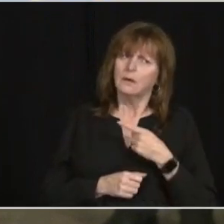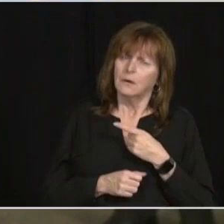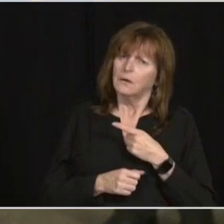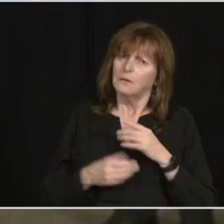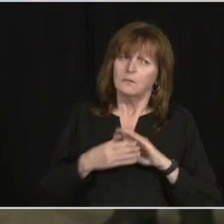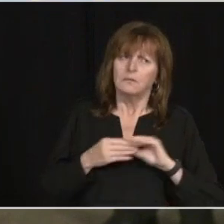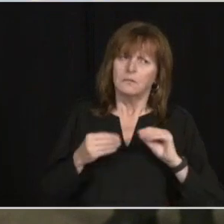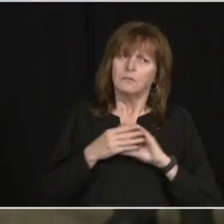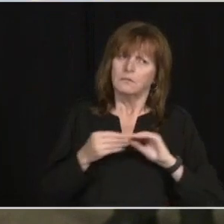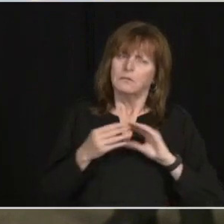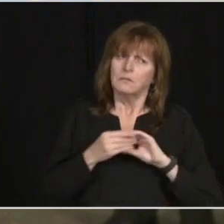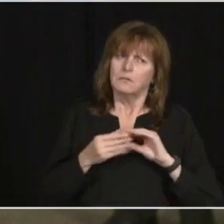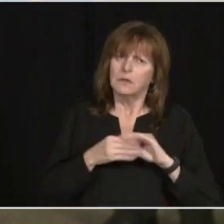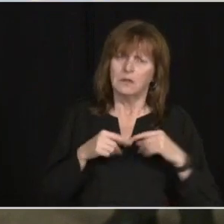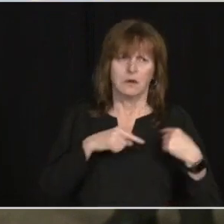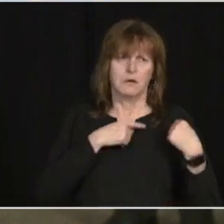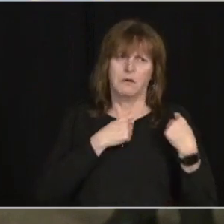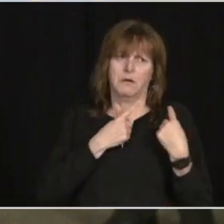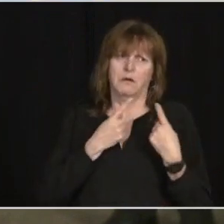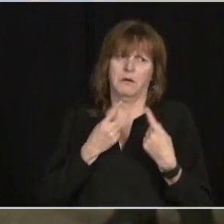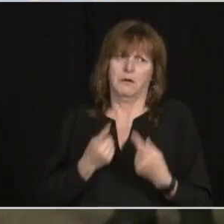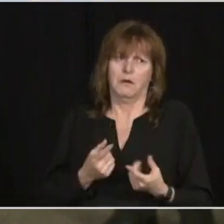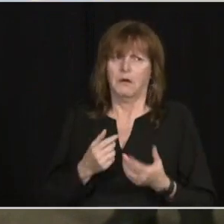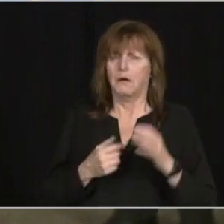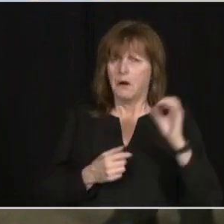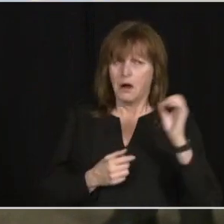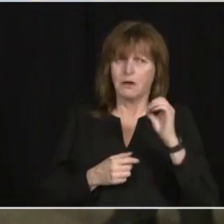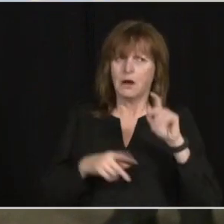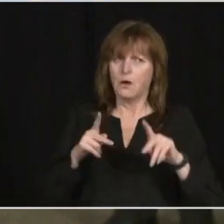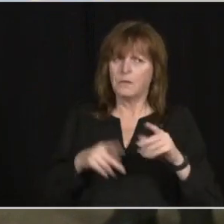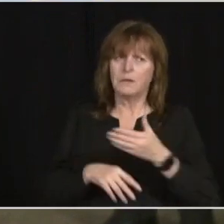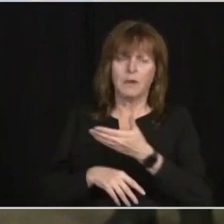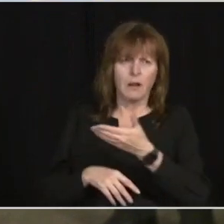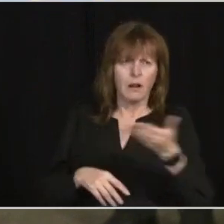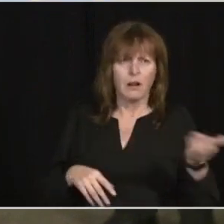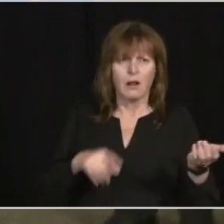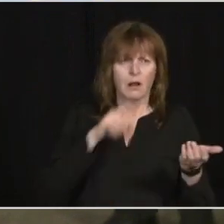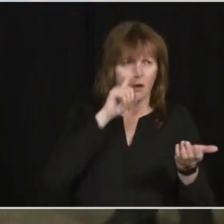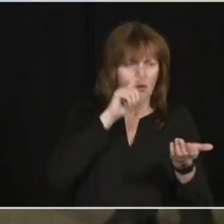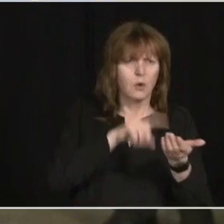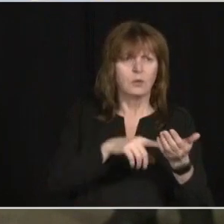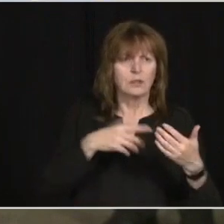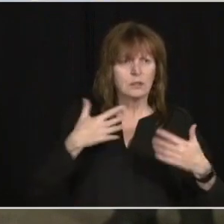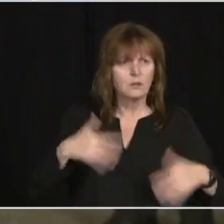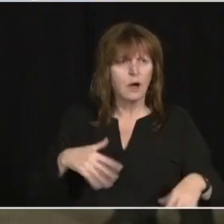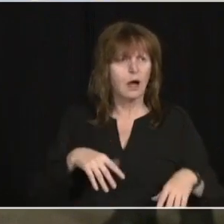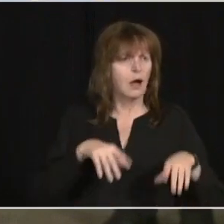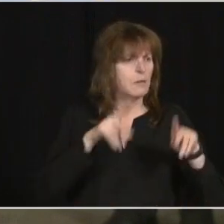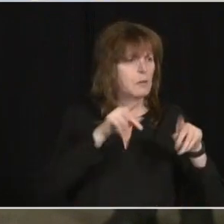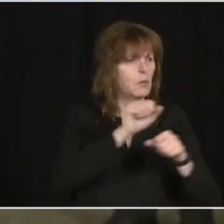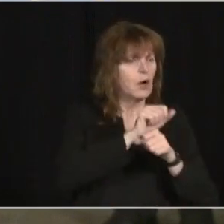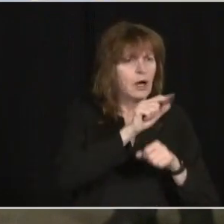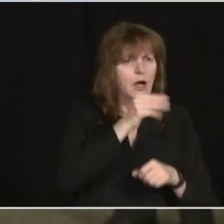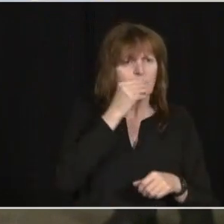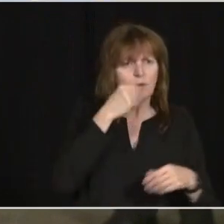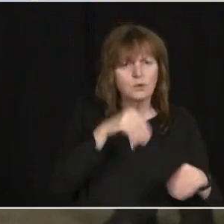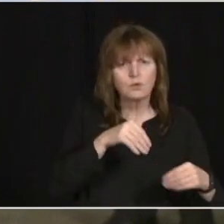Ontarians have noticed the incredible job groceries and minute minimum wage workers have done through this.